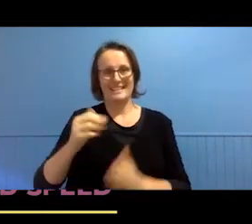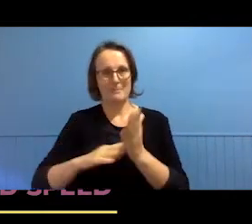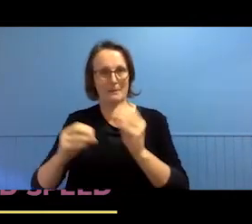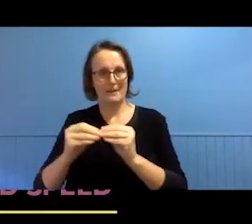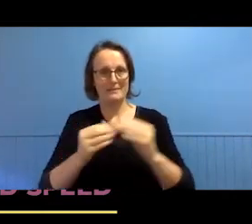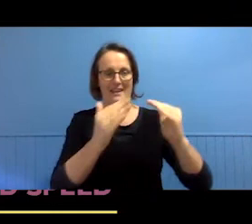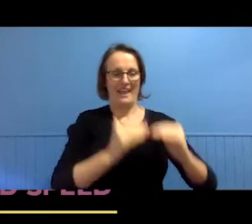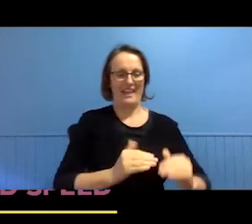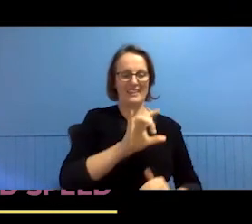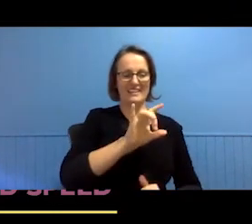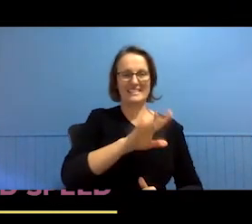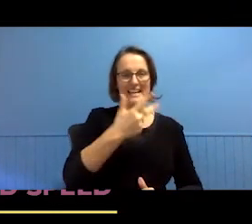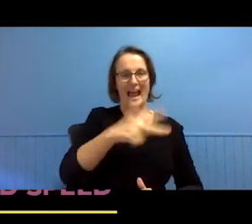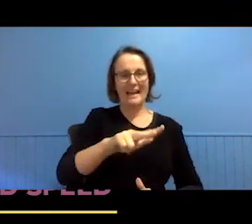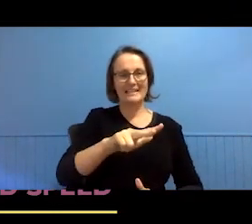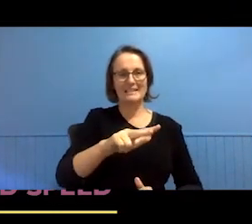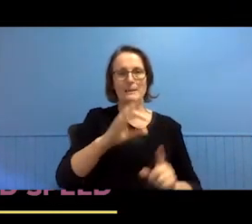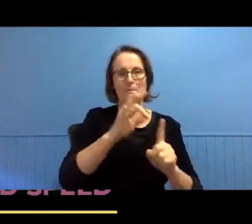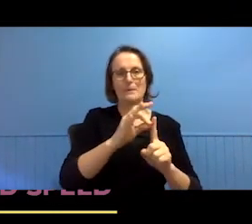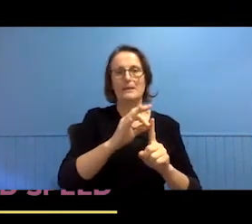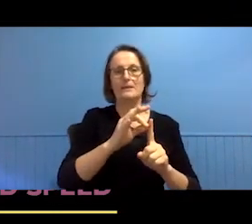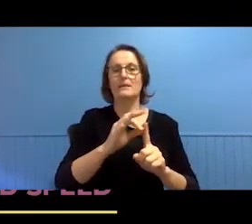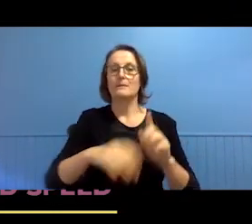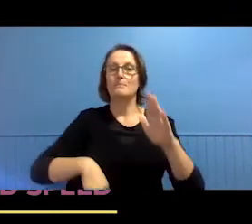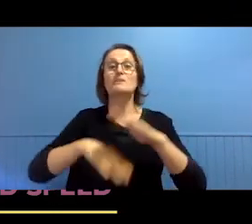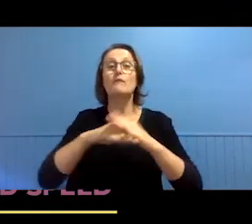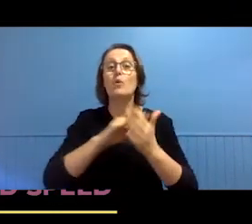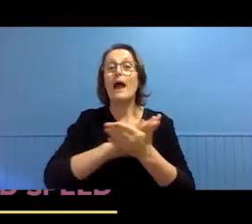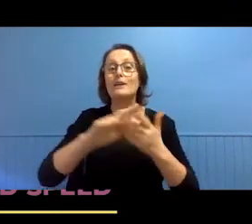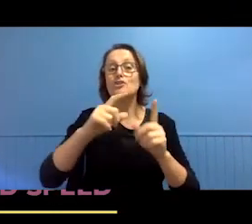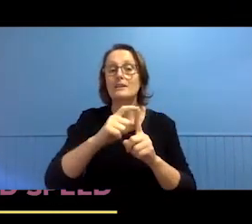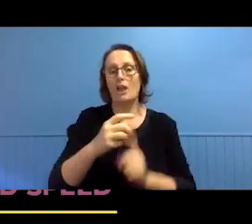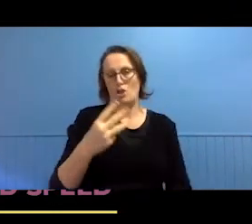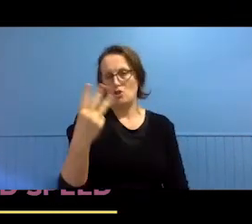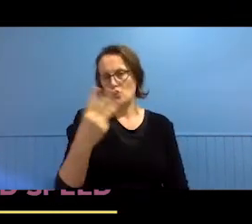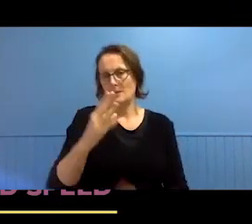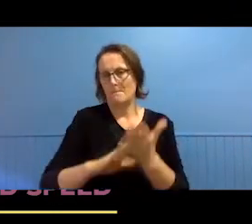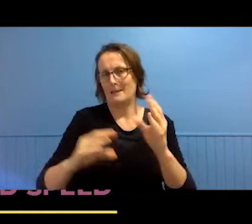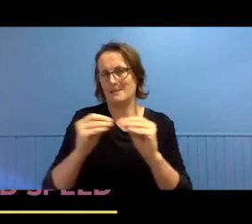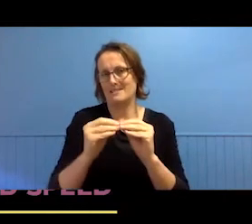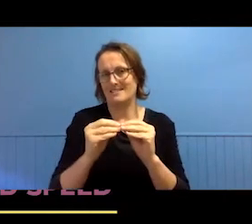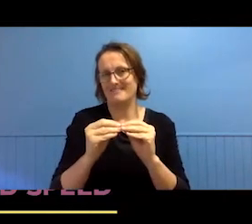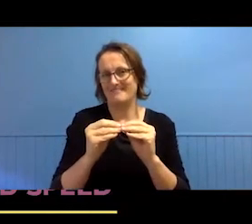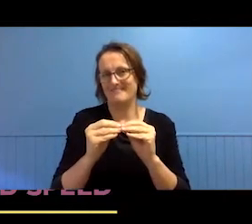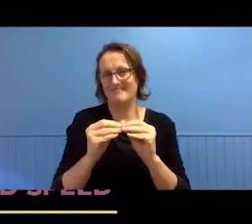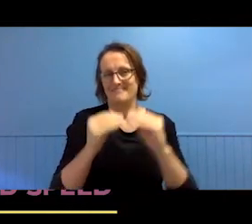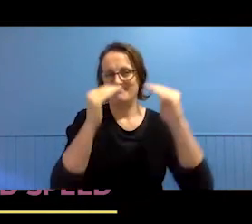which is full HD is 13 megabits. Those figures are from dot cast.com.